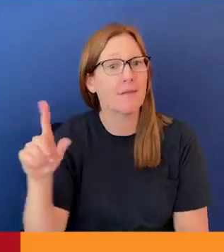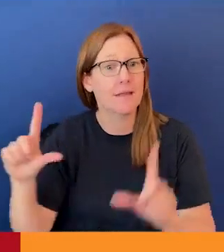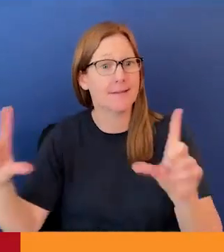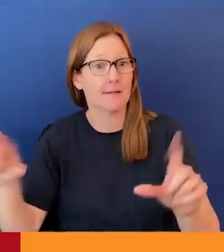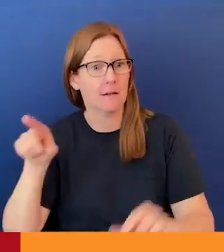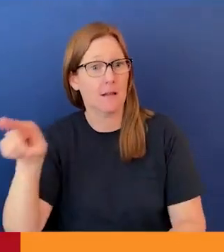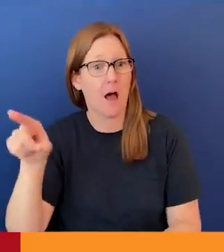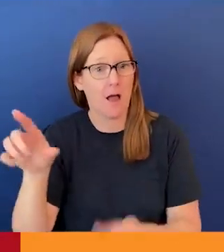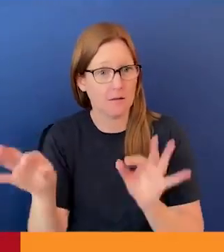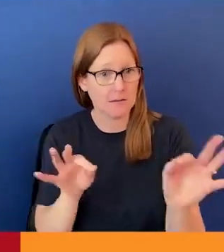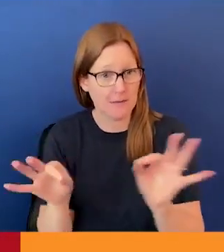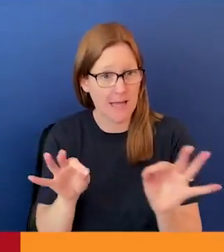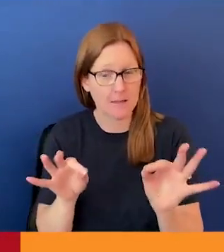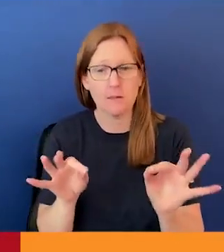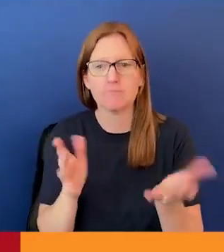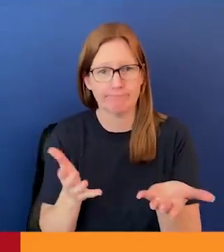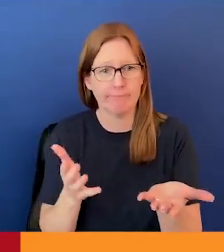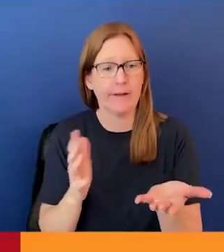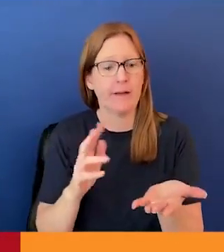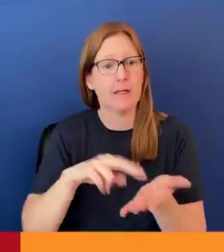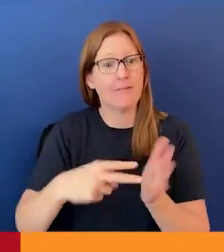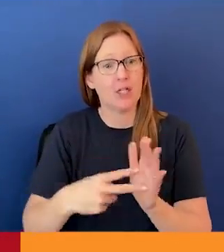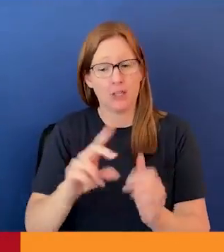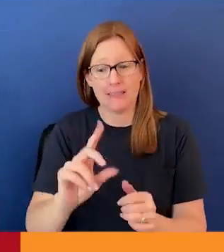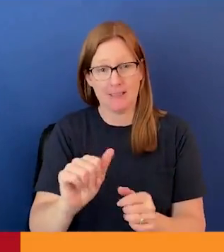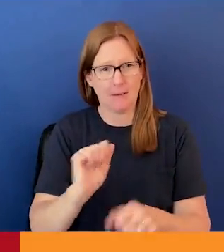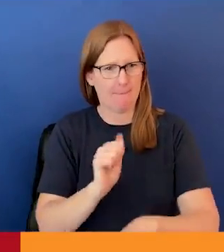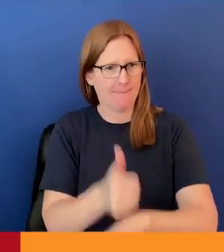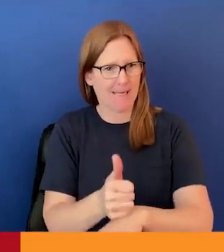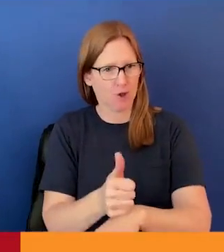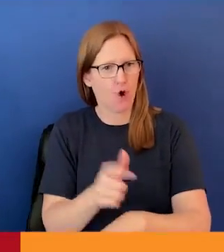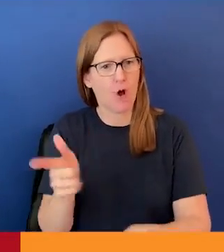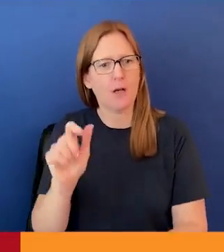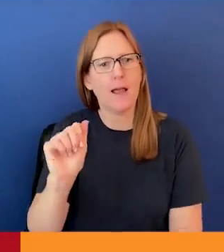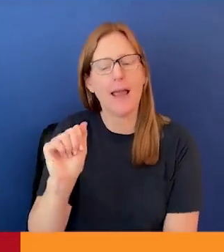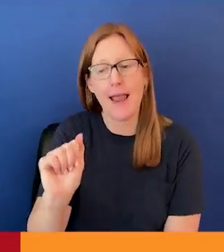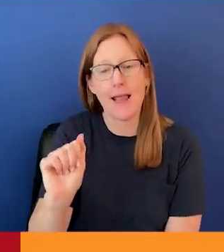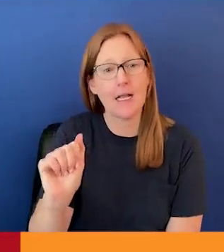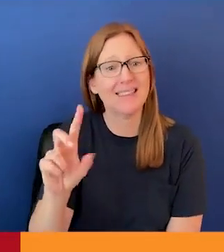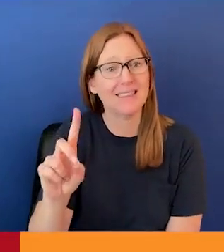we are defining disability based on the definition that is in the Americans with Disabilities Act.